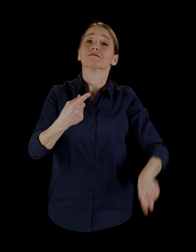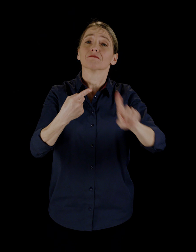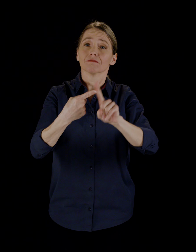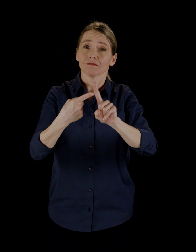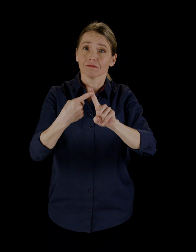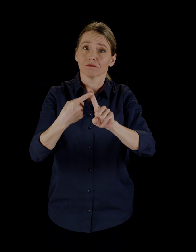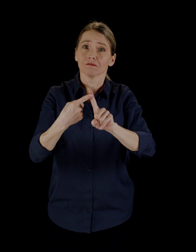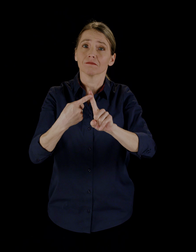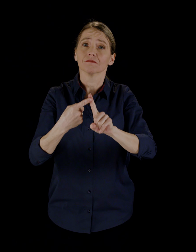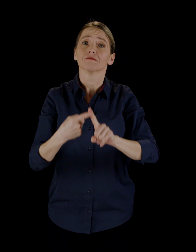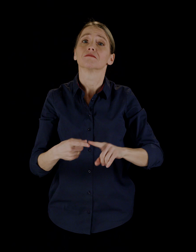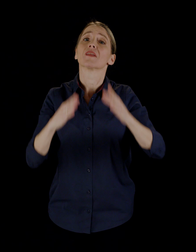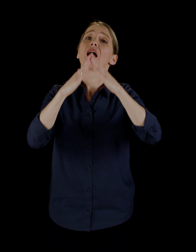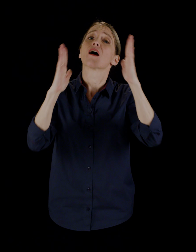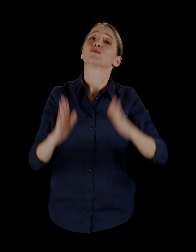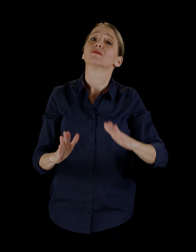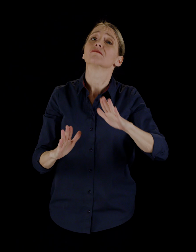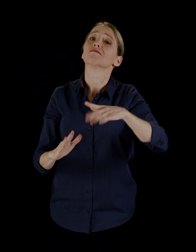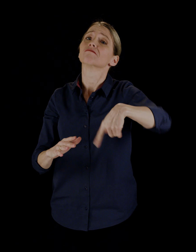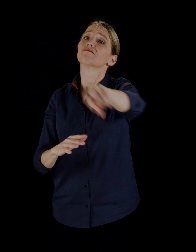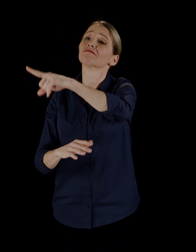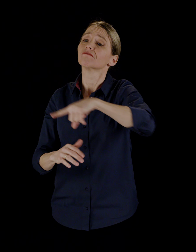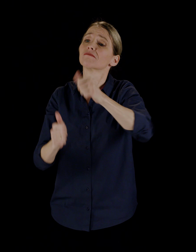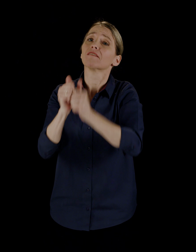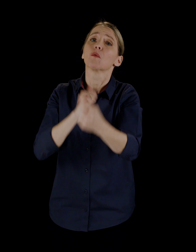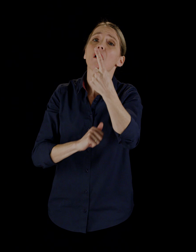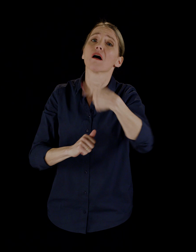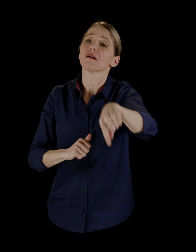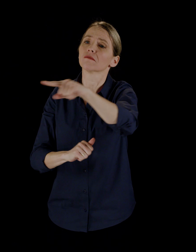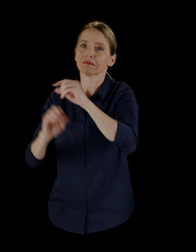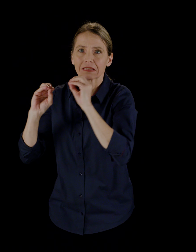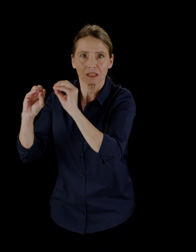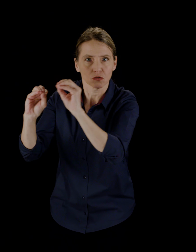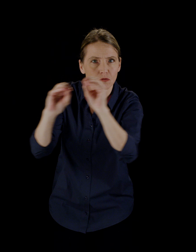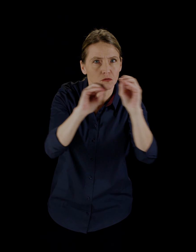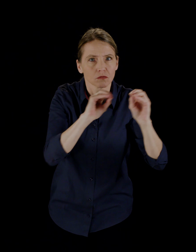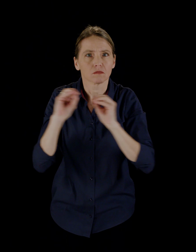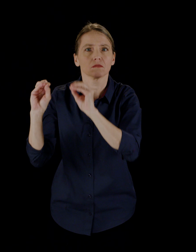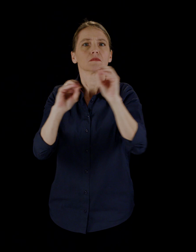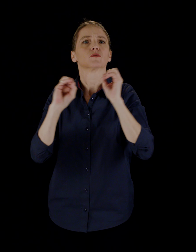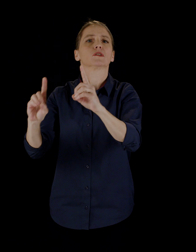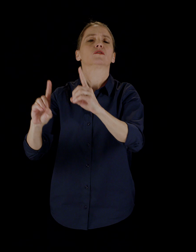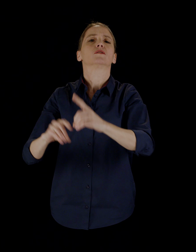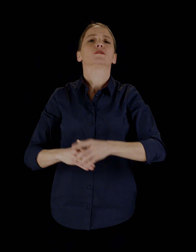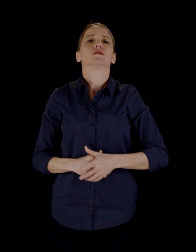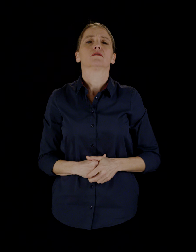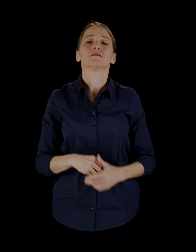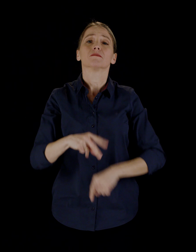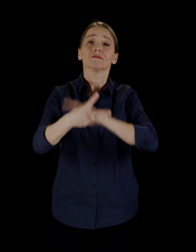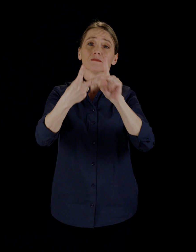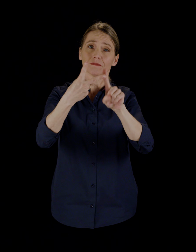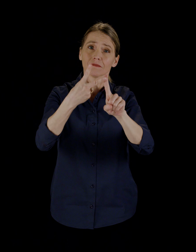2. Use passwords & proper security; 3. Configure program settings;